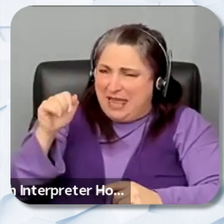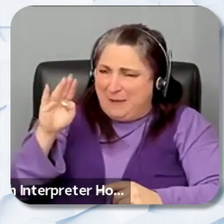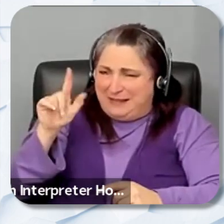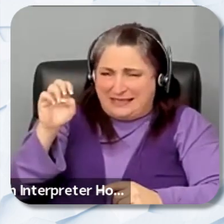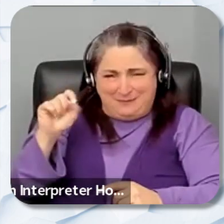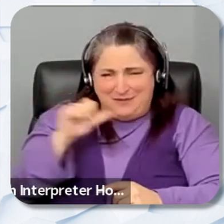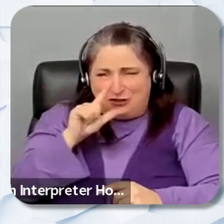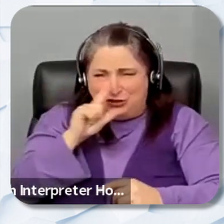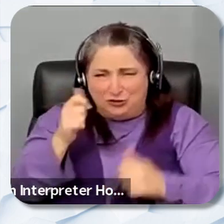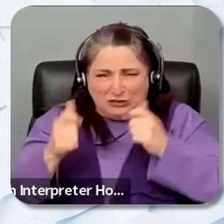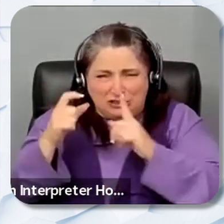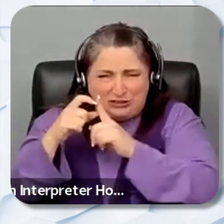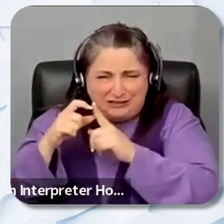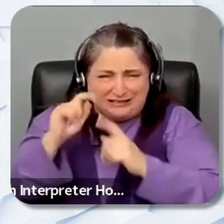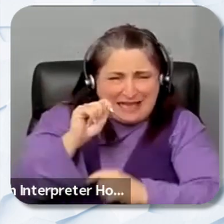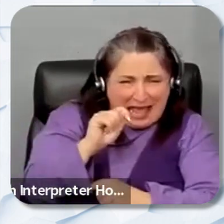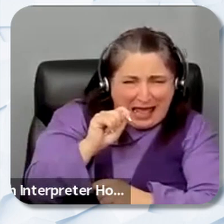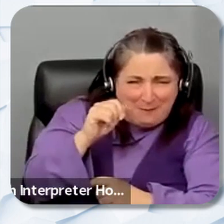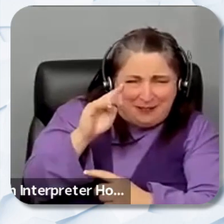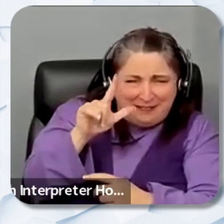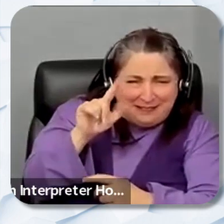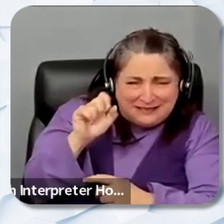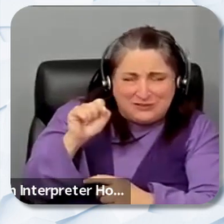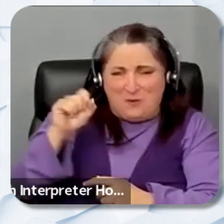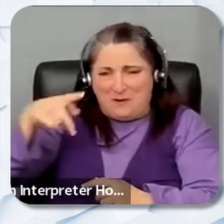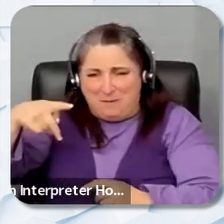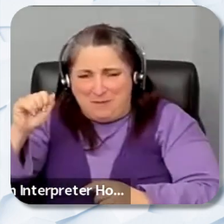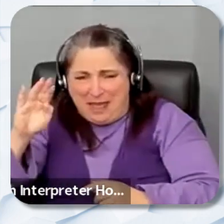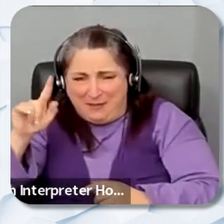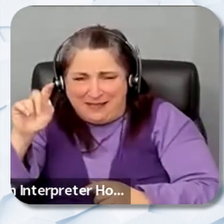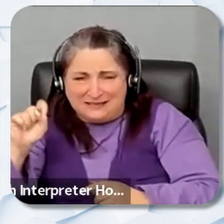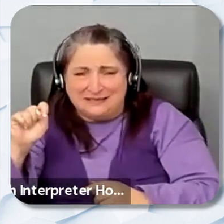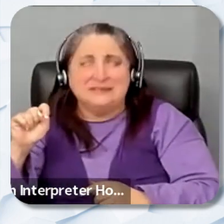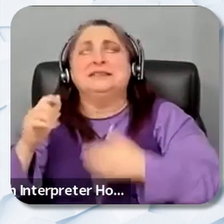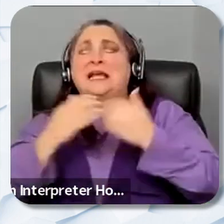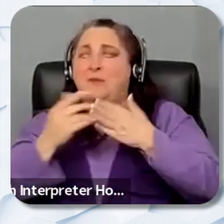a recorded version that you can access that's a self-guided walkthrough as you're doing